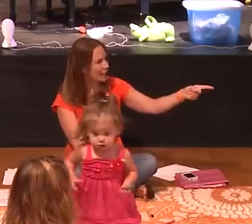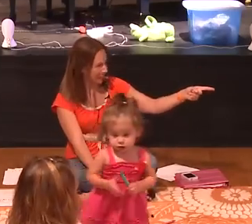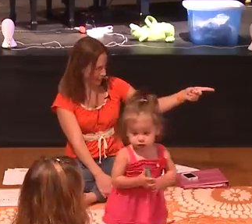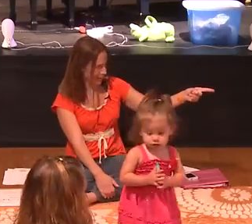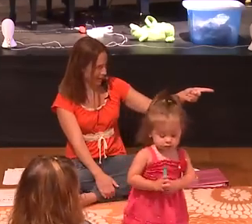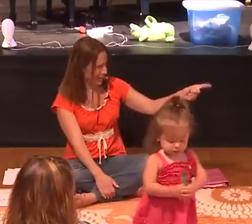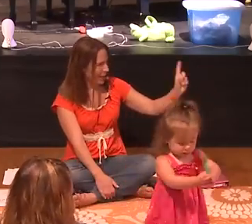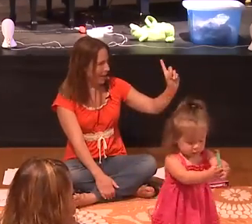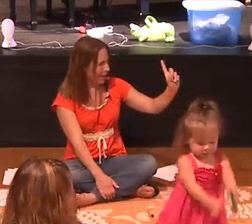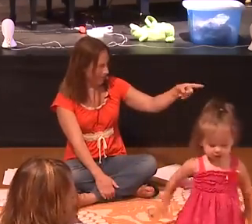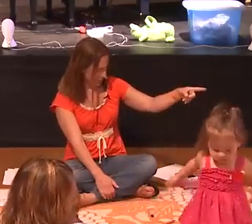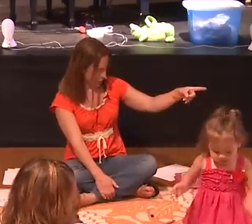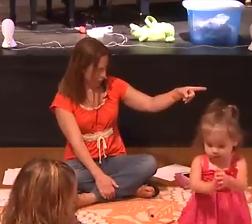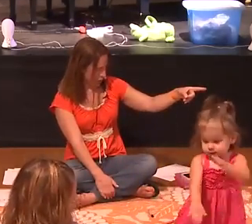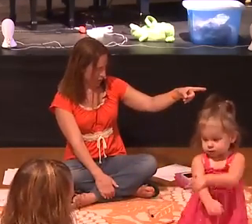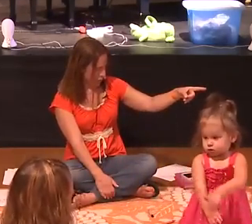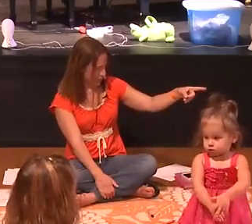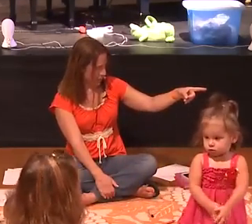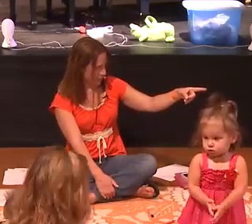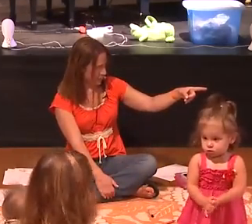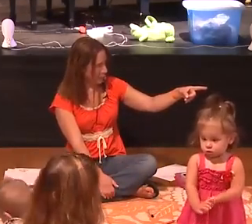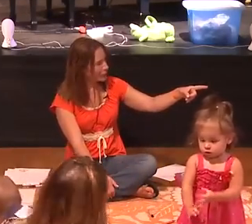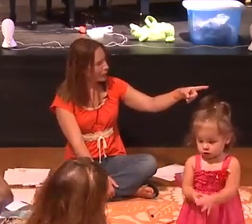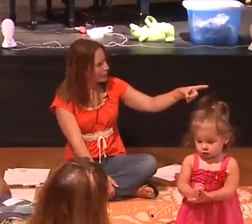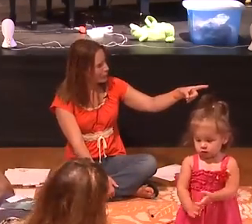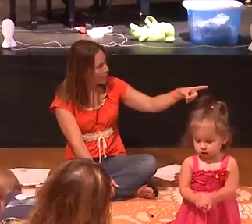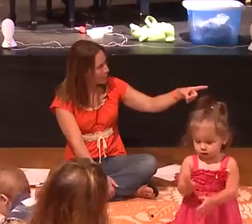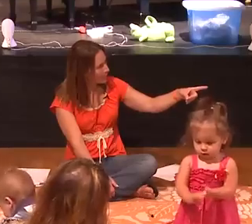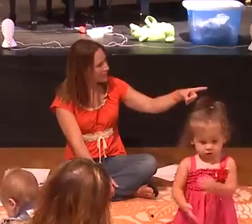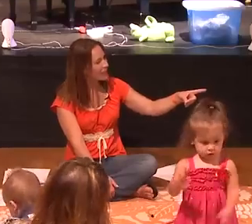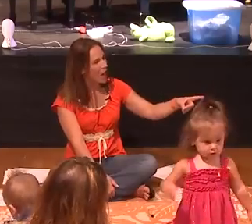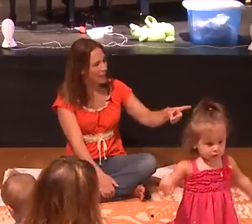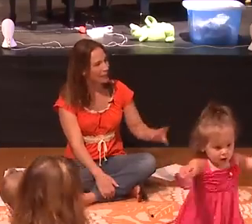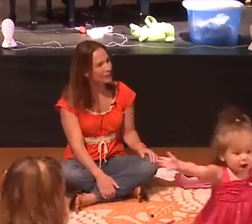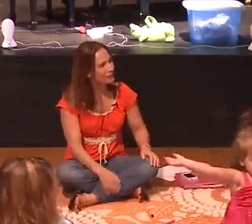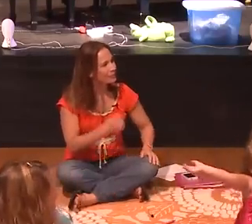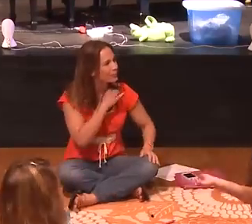Shaylee. Shaylee, okay. And she's lost her name tag. What's her name? Tianna.